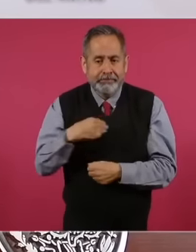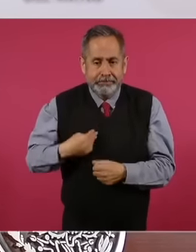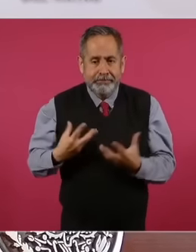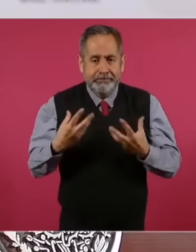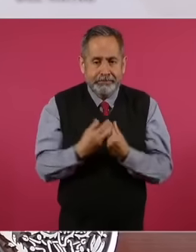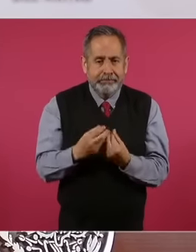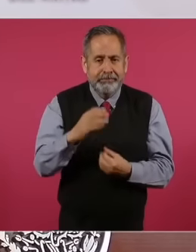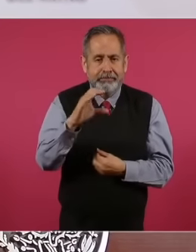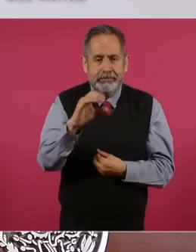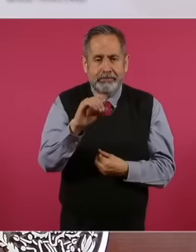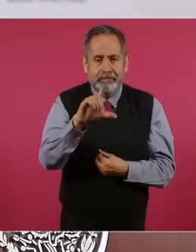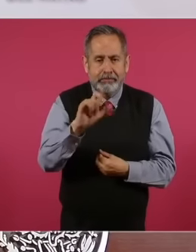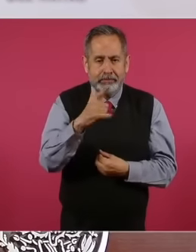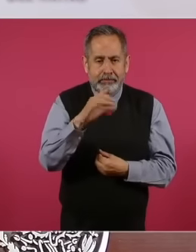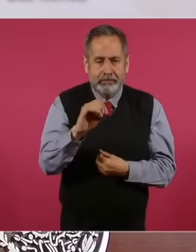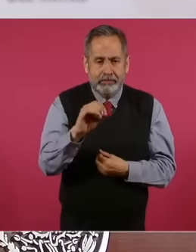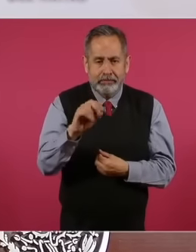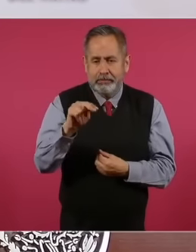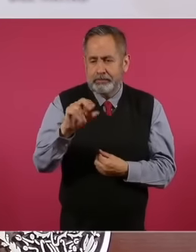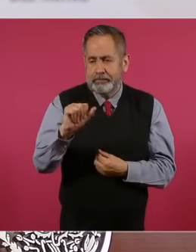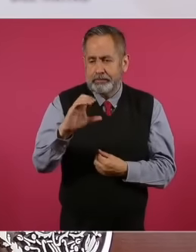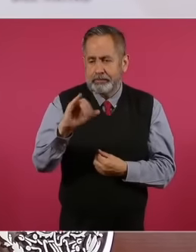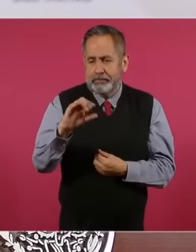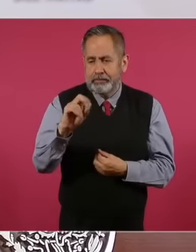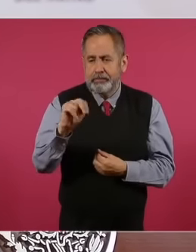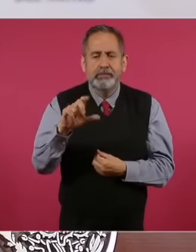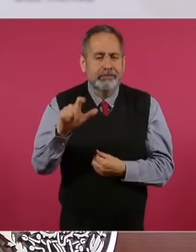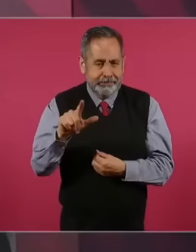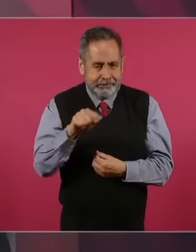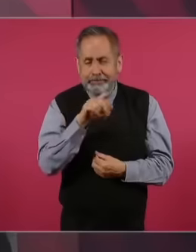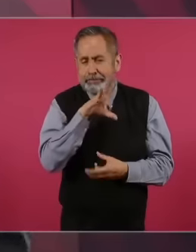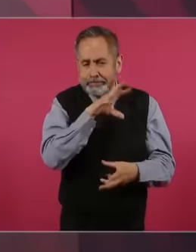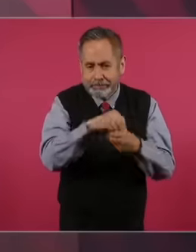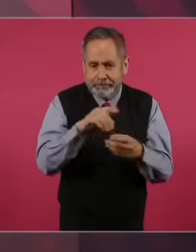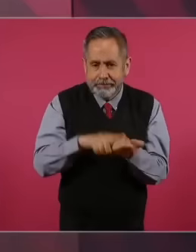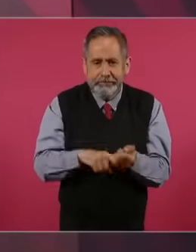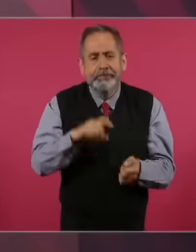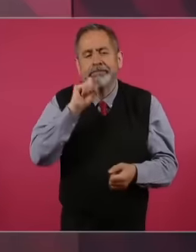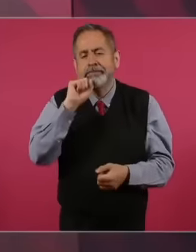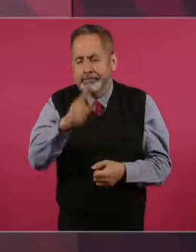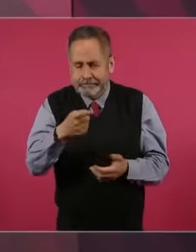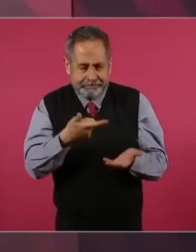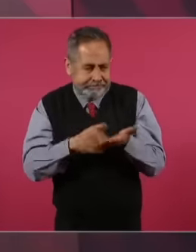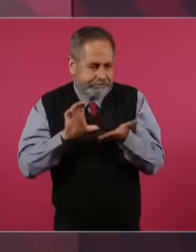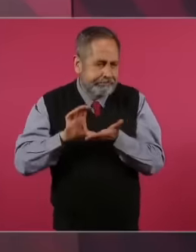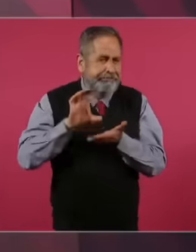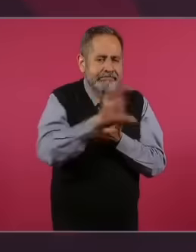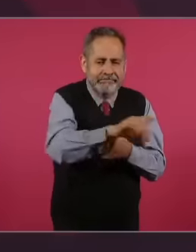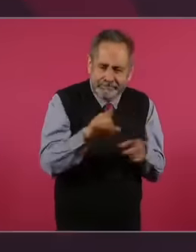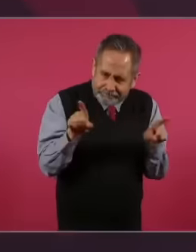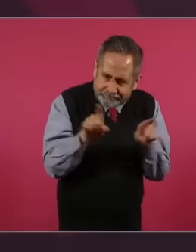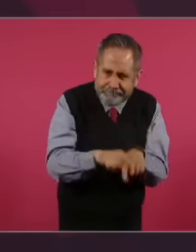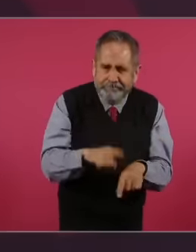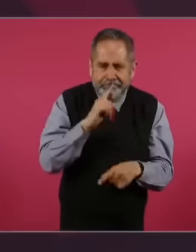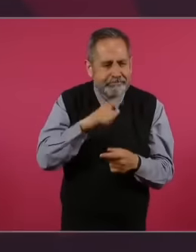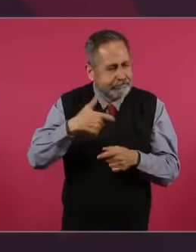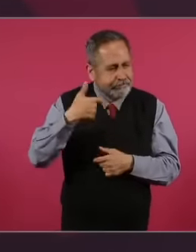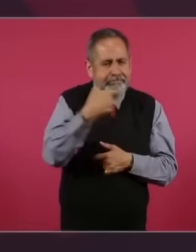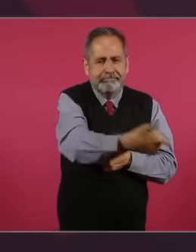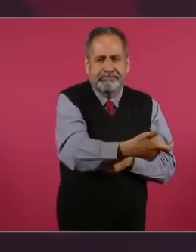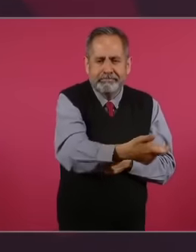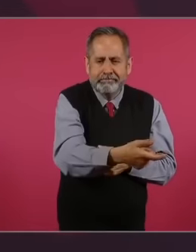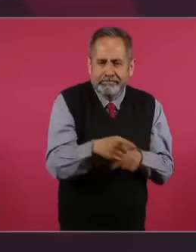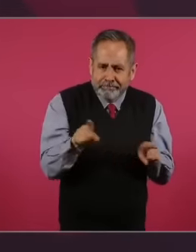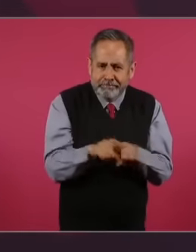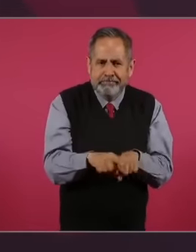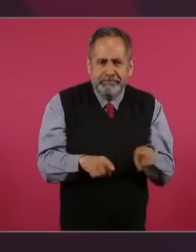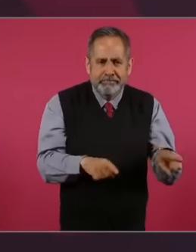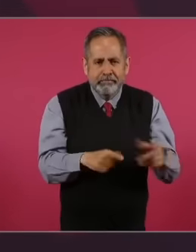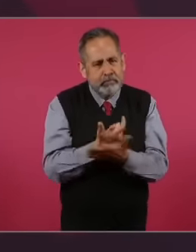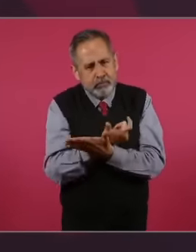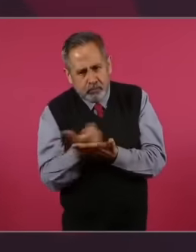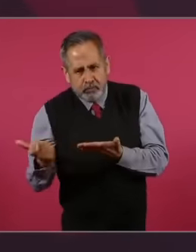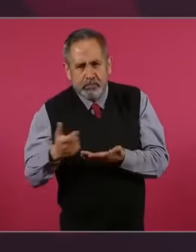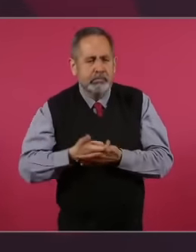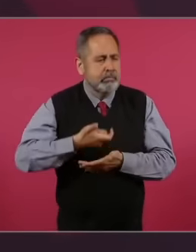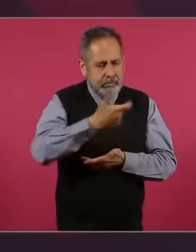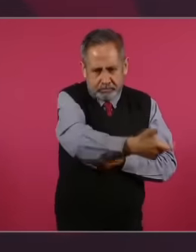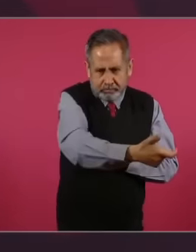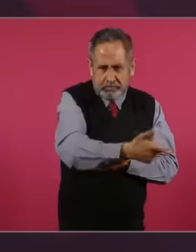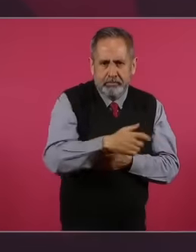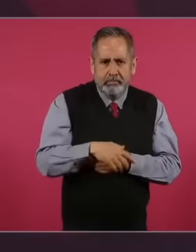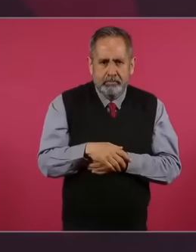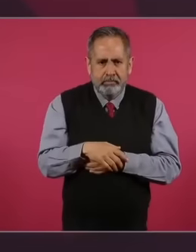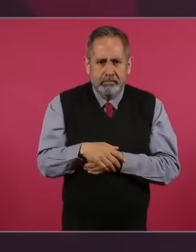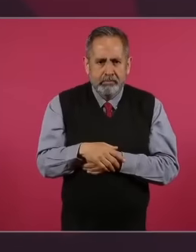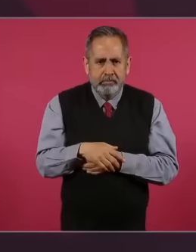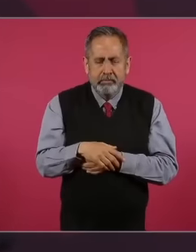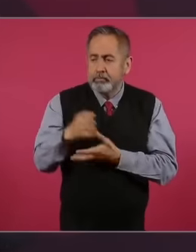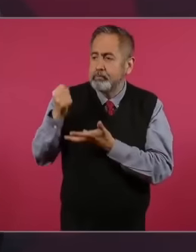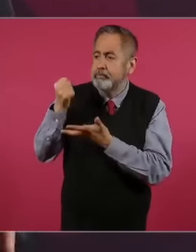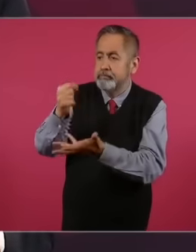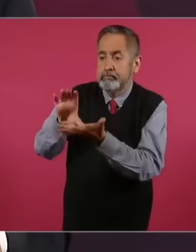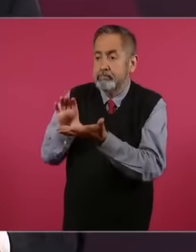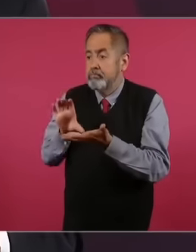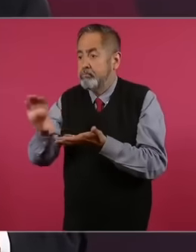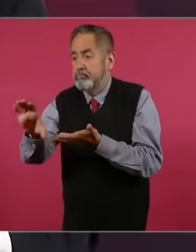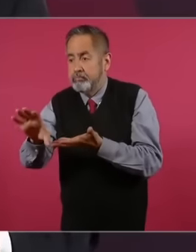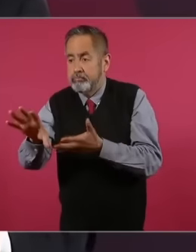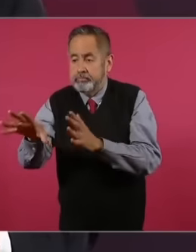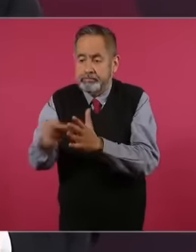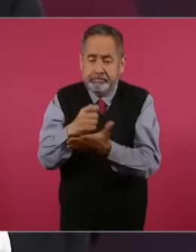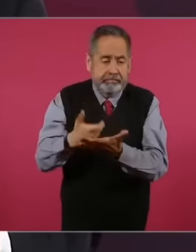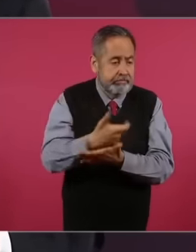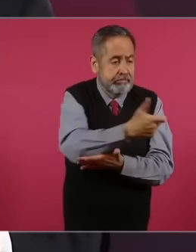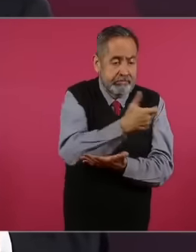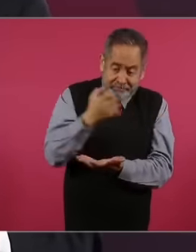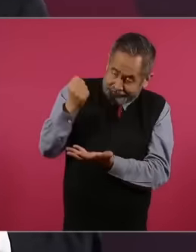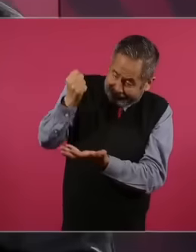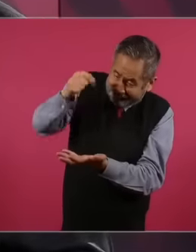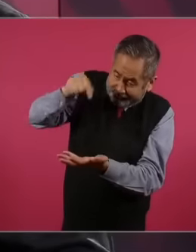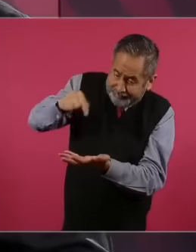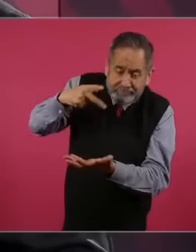and also receives a salary from the public budget. All of this is people's money.